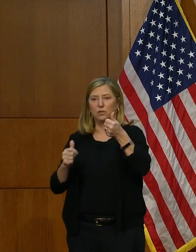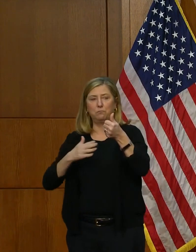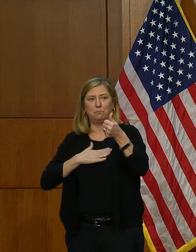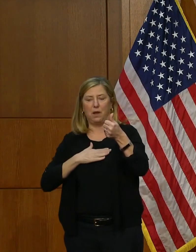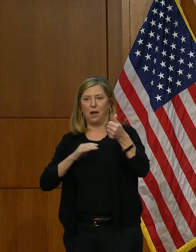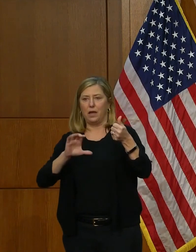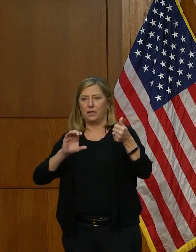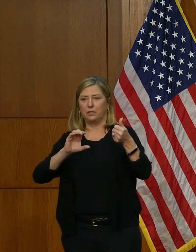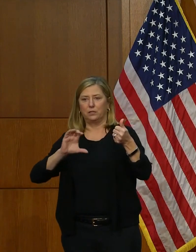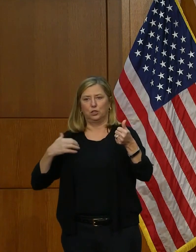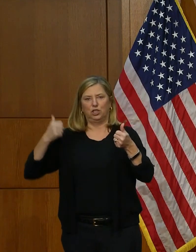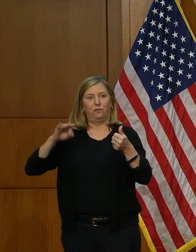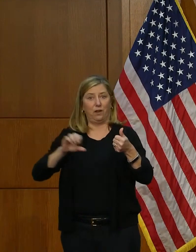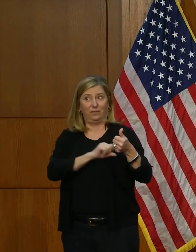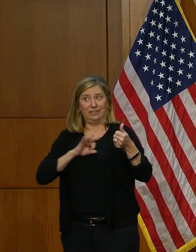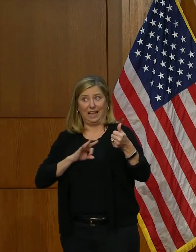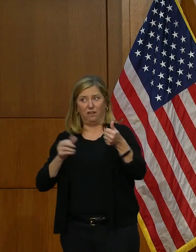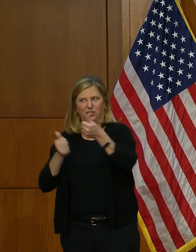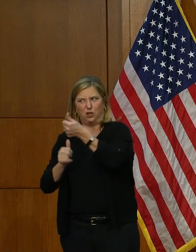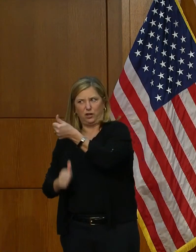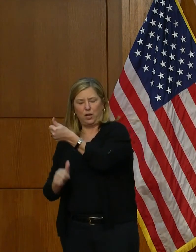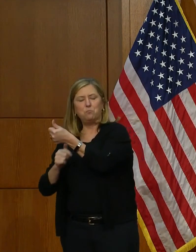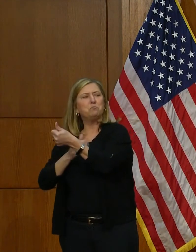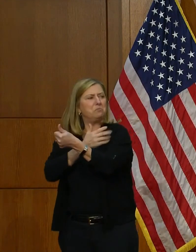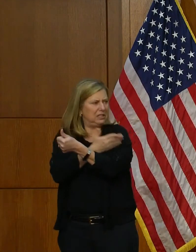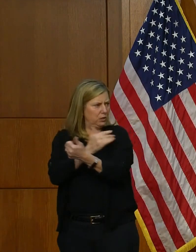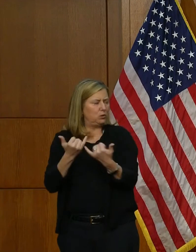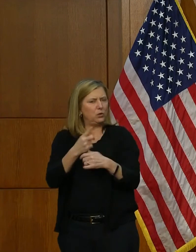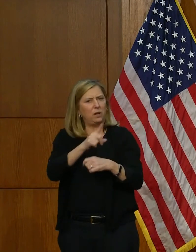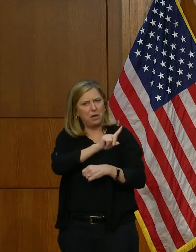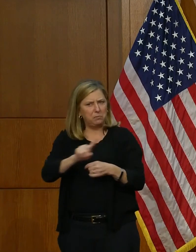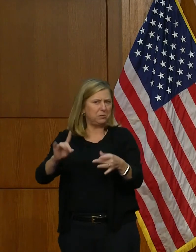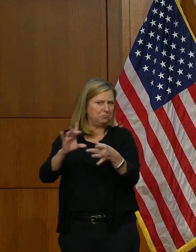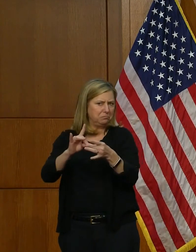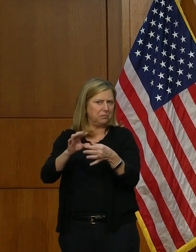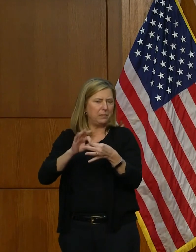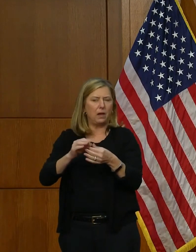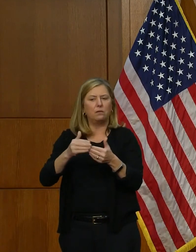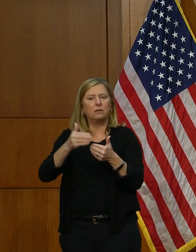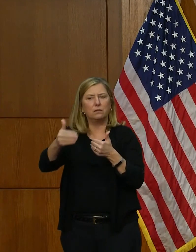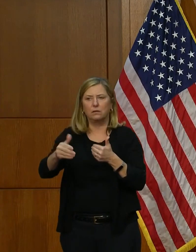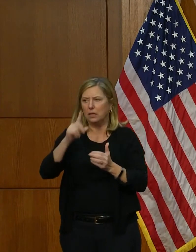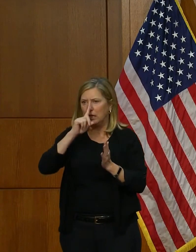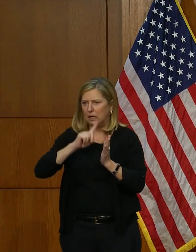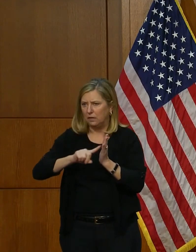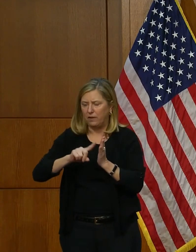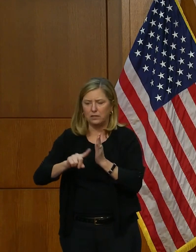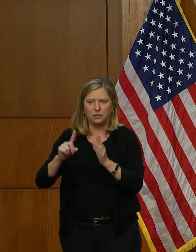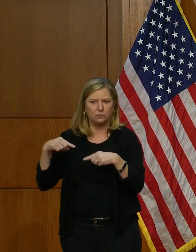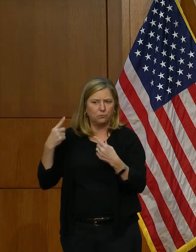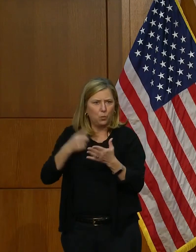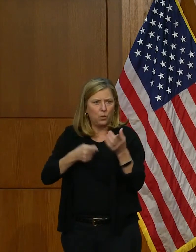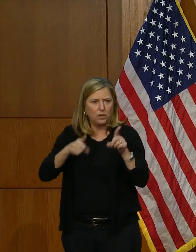CLARK MERCER. HE'S WITH US TODAY, AND I ASKED HIM TO MAKE